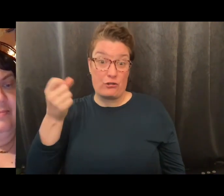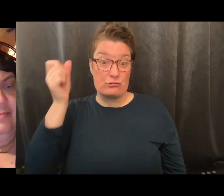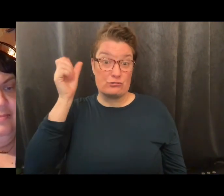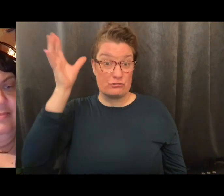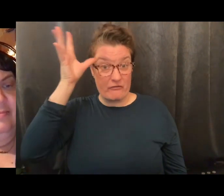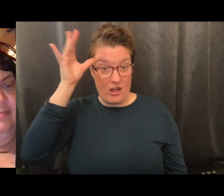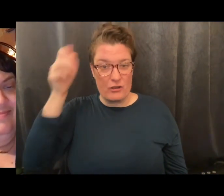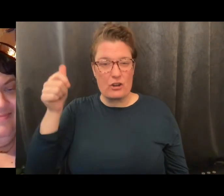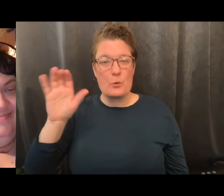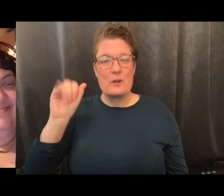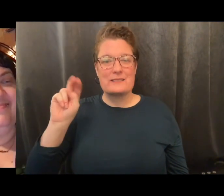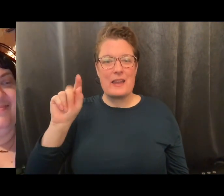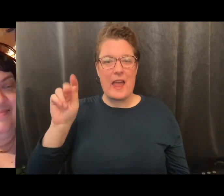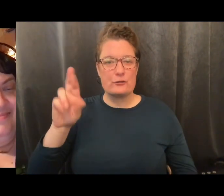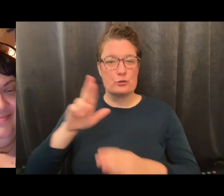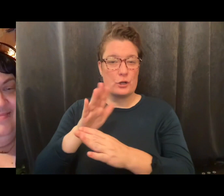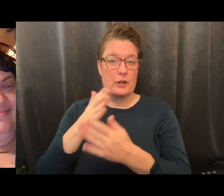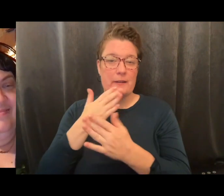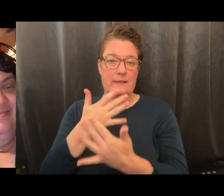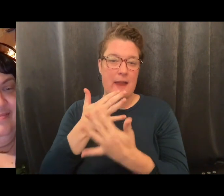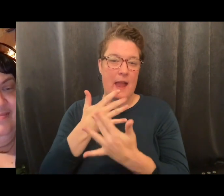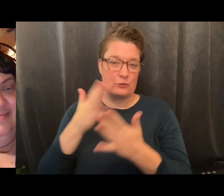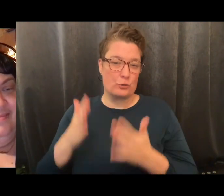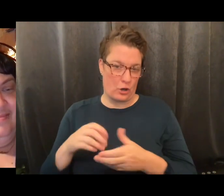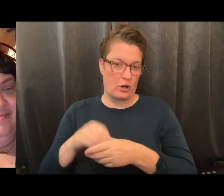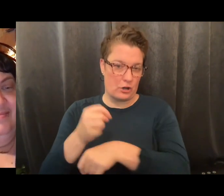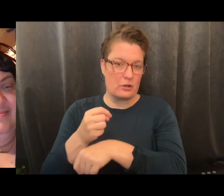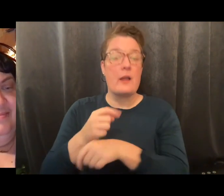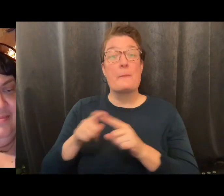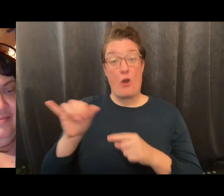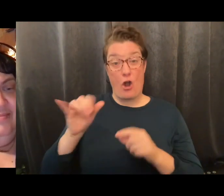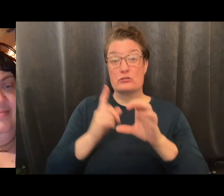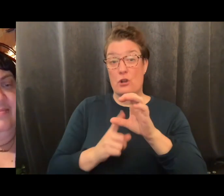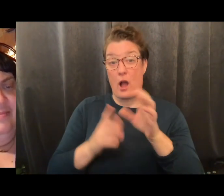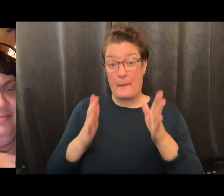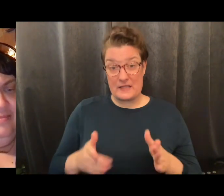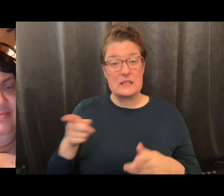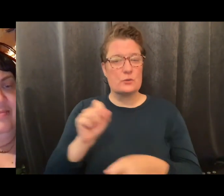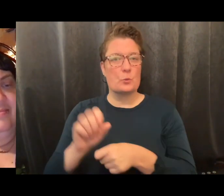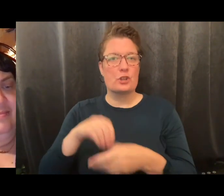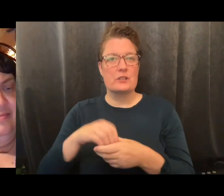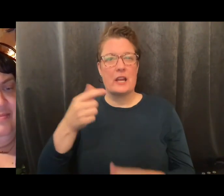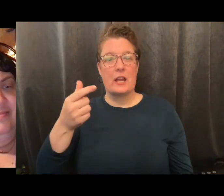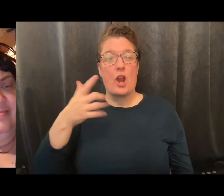he worked in the garment district. He was a cutter. Um, and he just loved to sing.